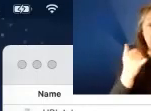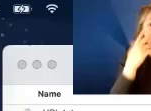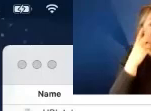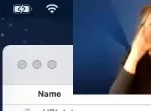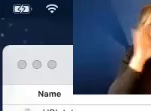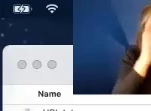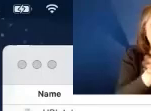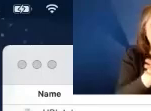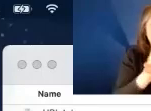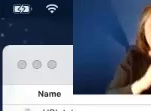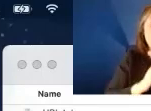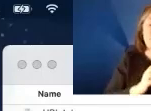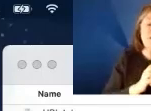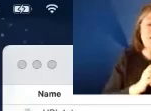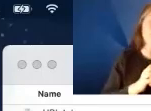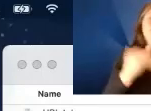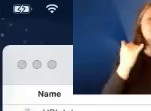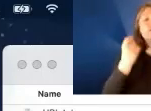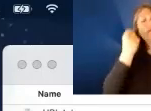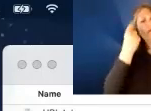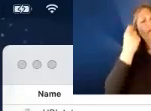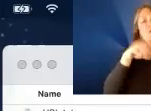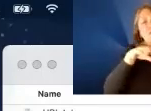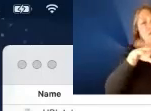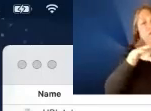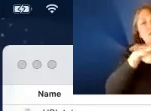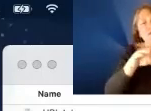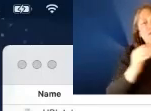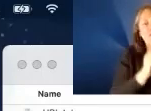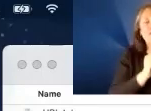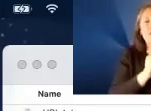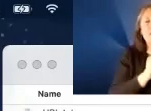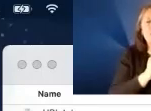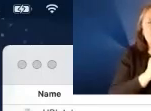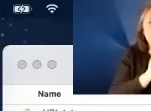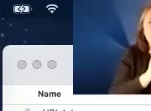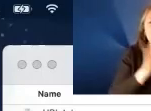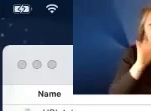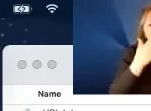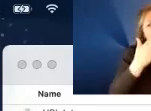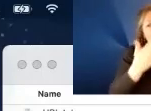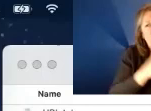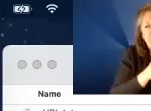06:59:29 In terms of accessibility, it is a good thing, we urge you to do